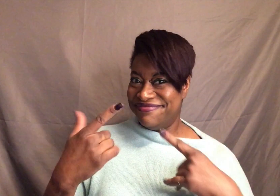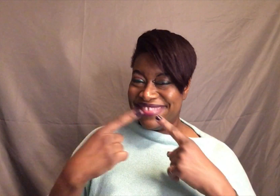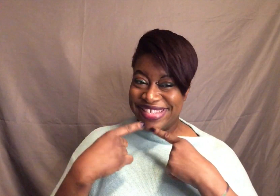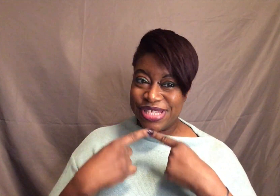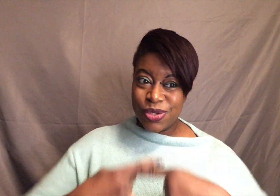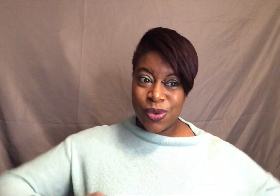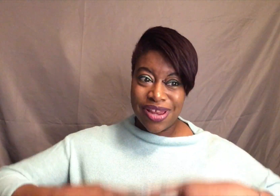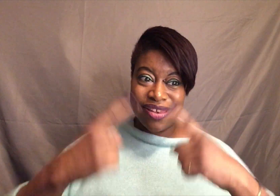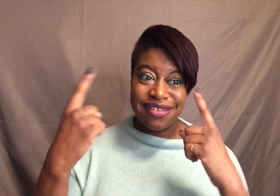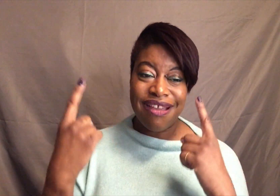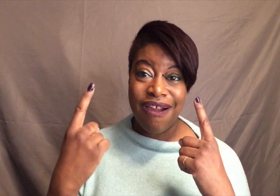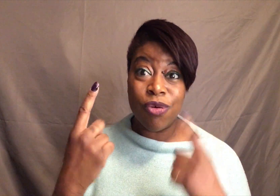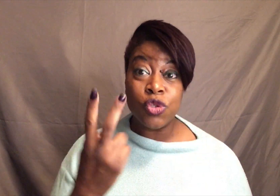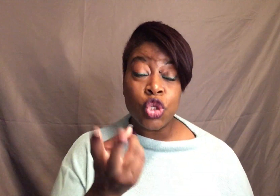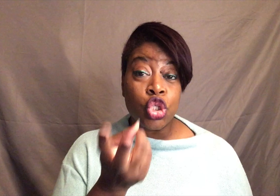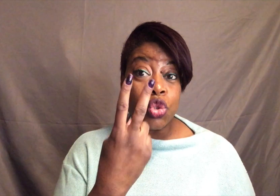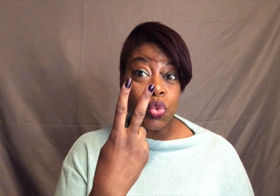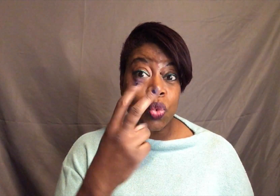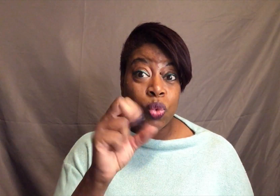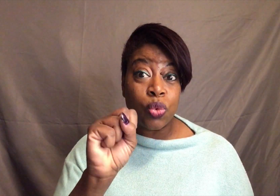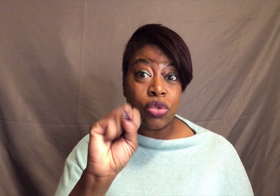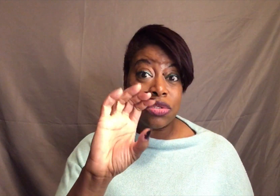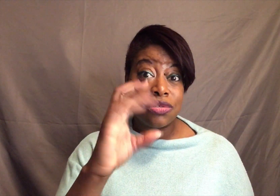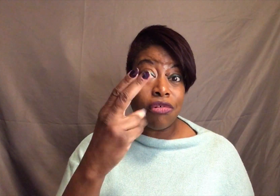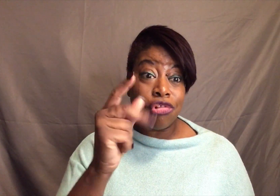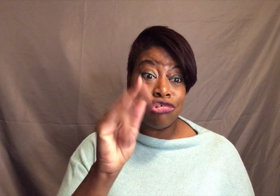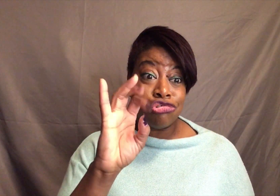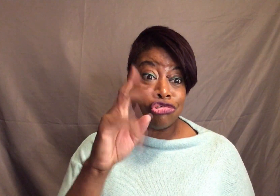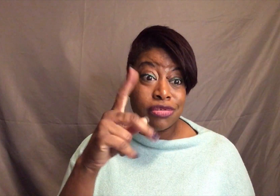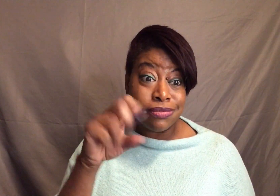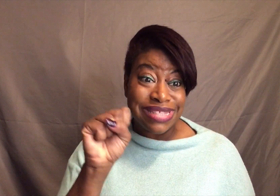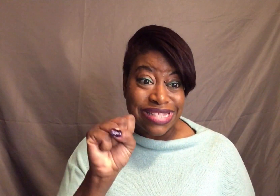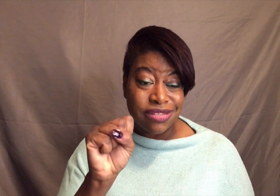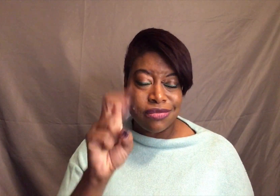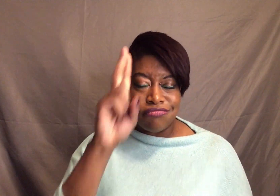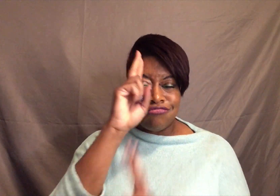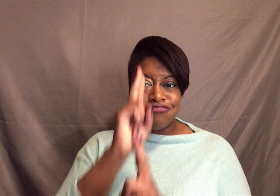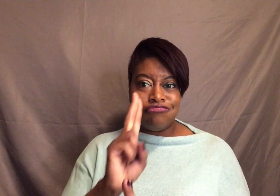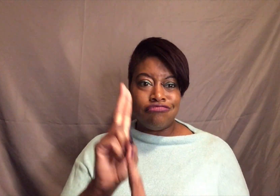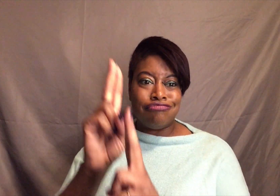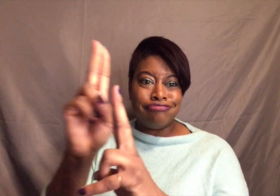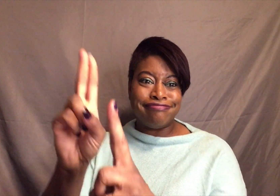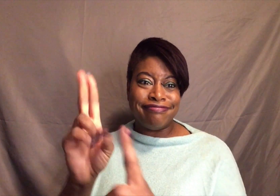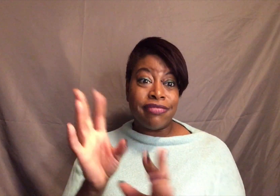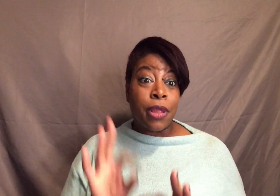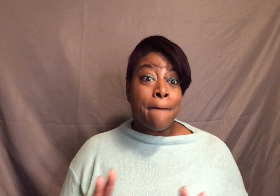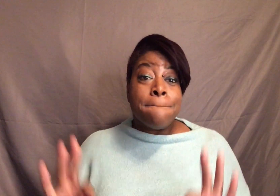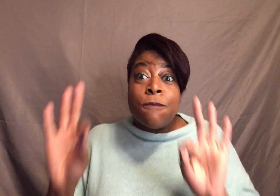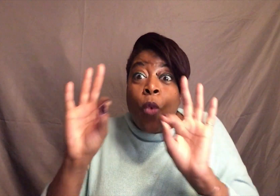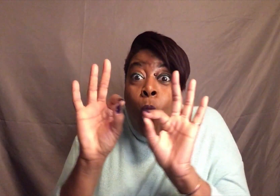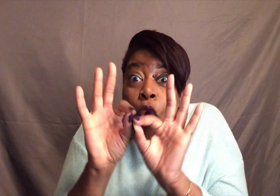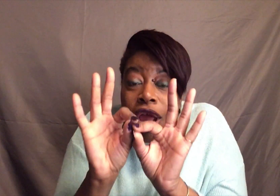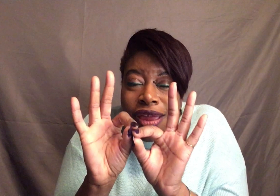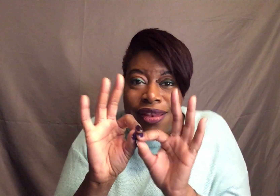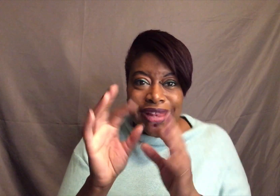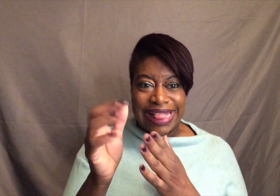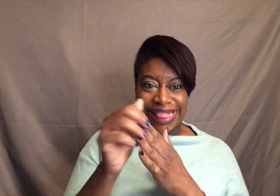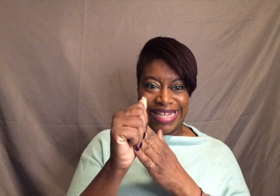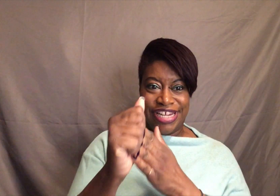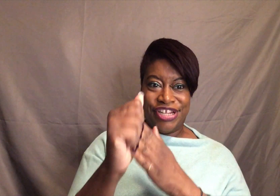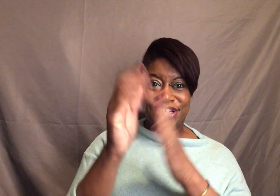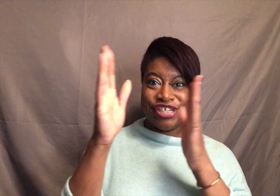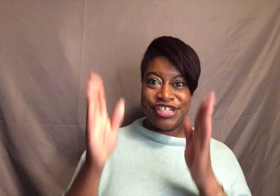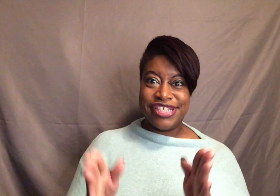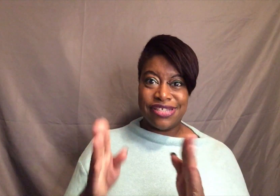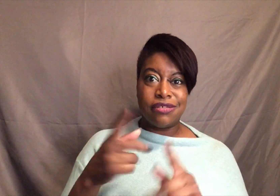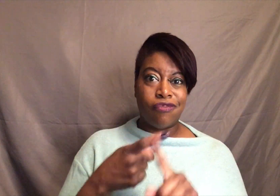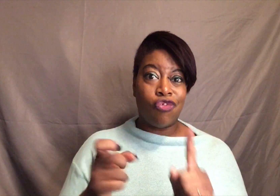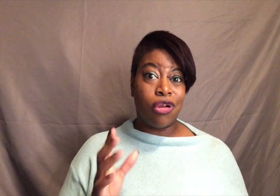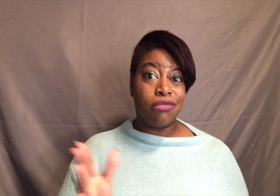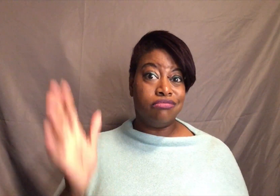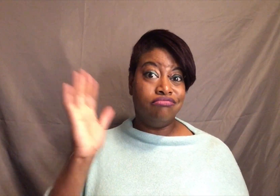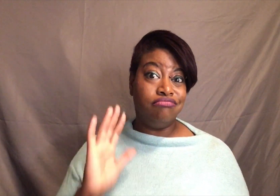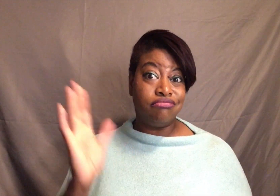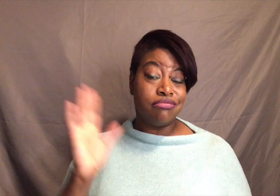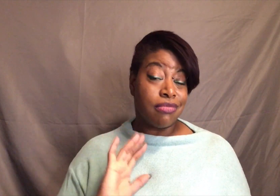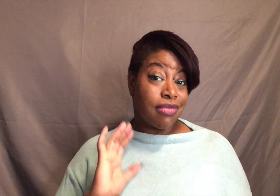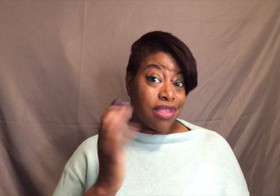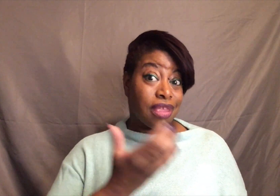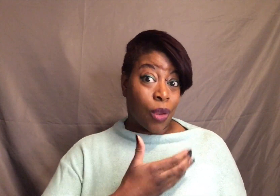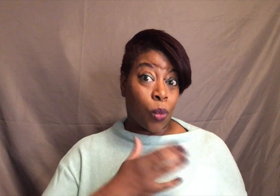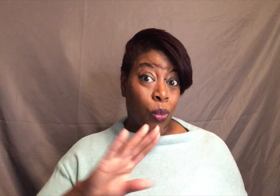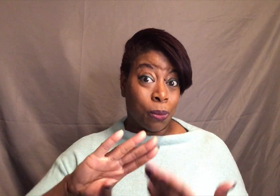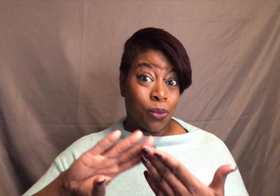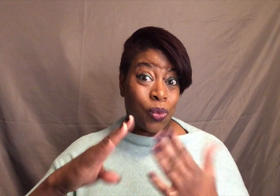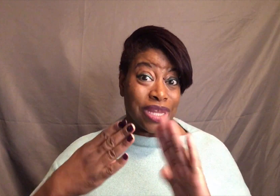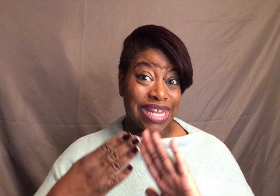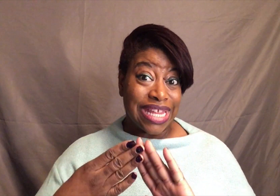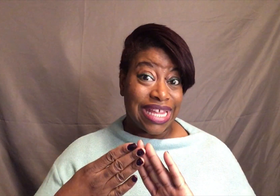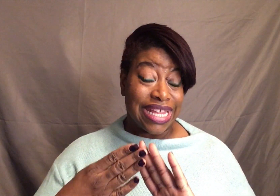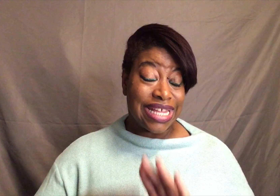announce two scholarships honoring important leaders from our community.